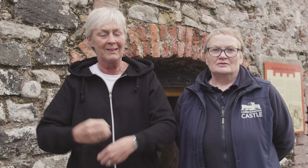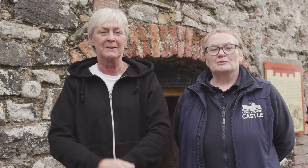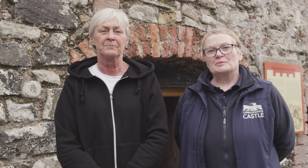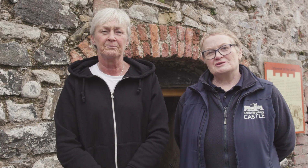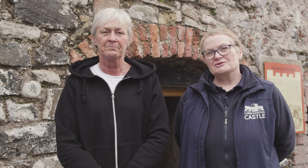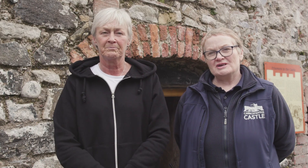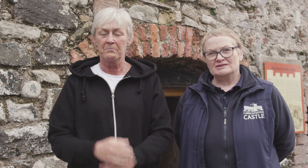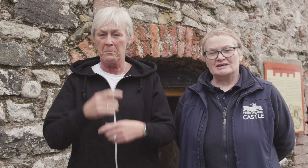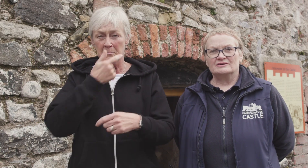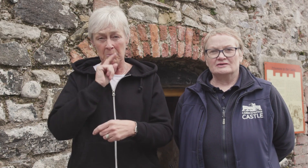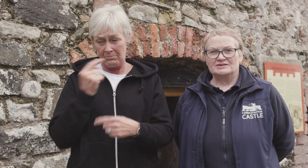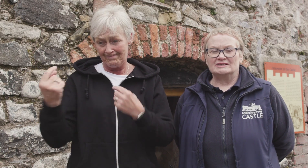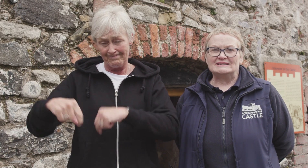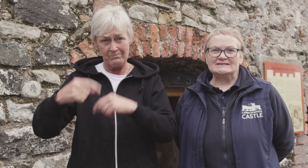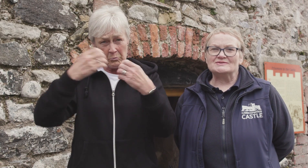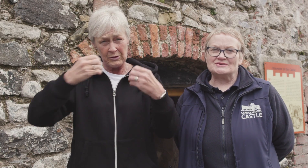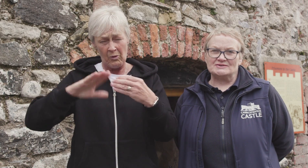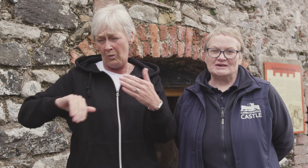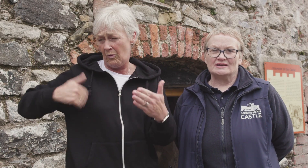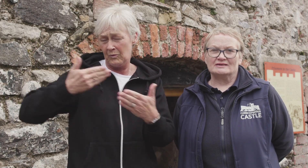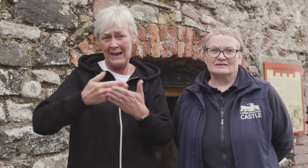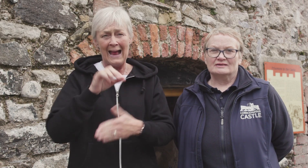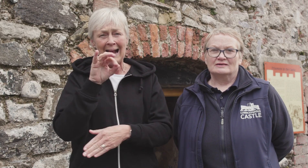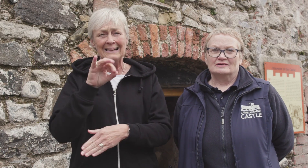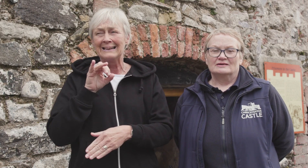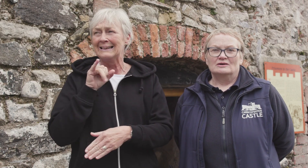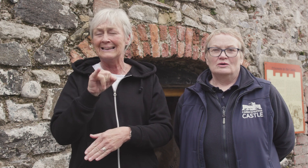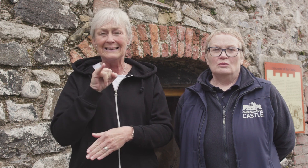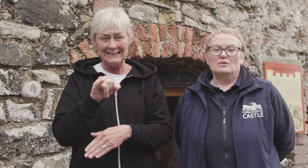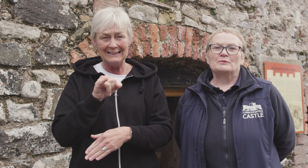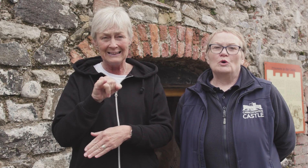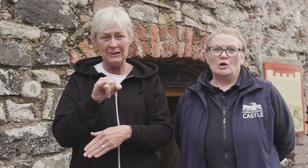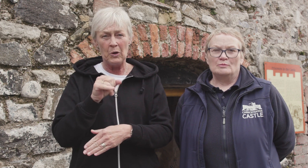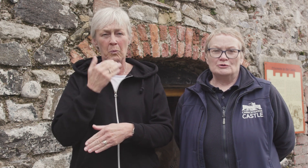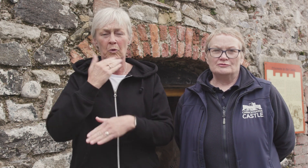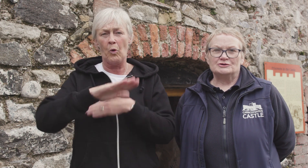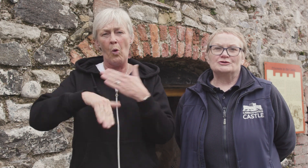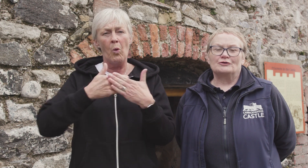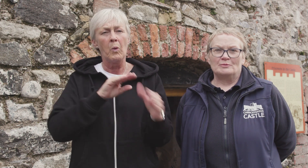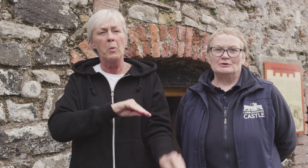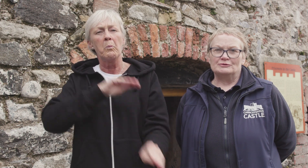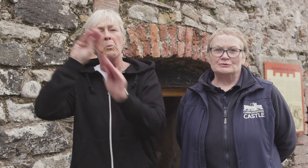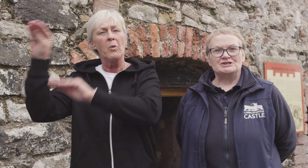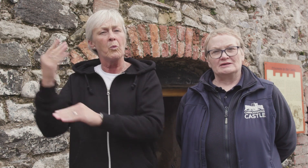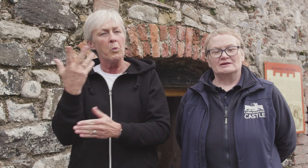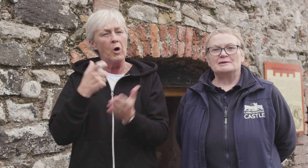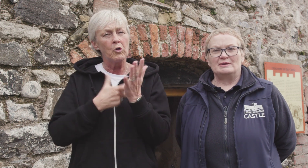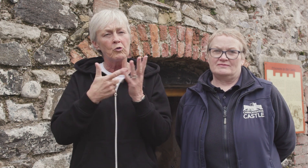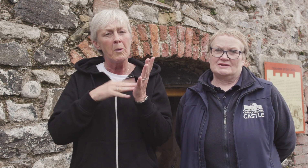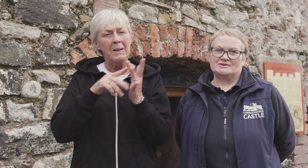There were prisoners held here until 1860 when they were all moved to the Crumlin Road Jail in Belfast